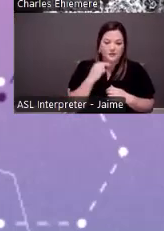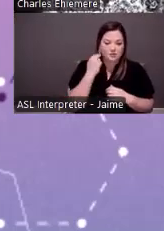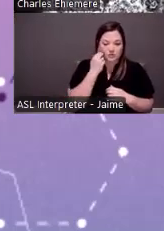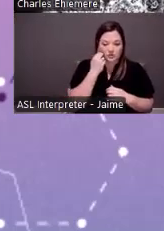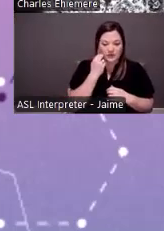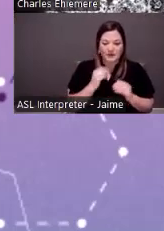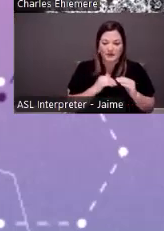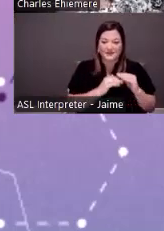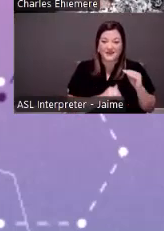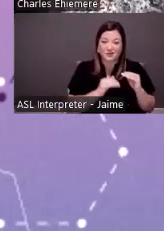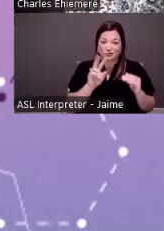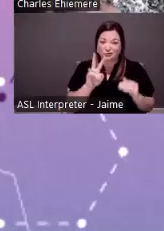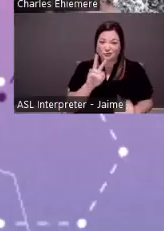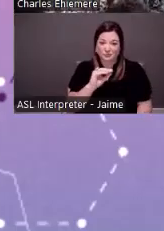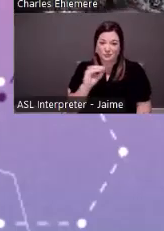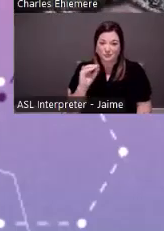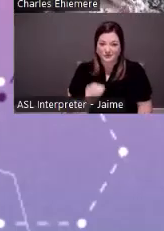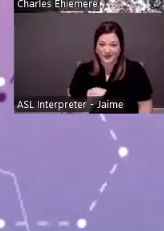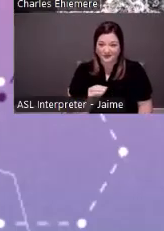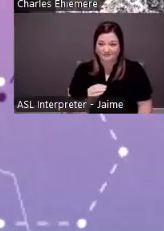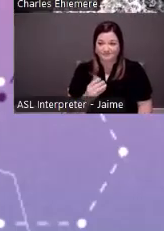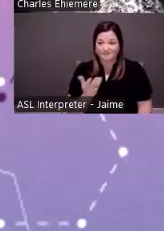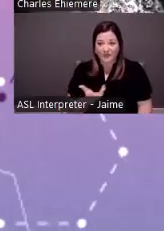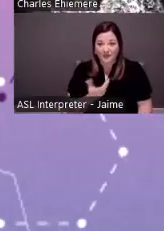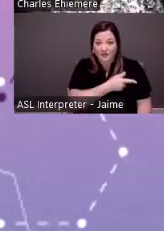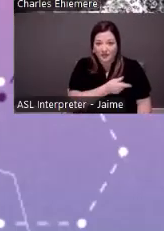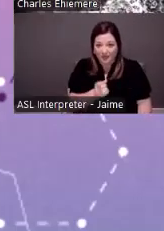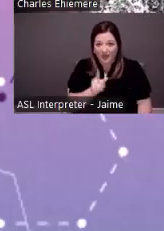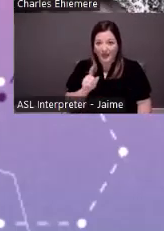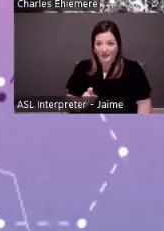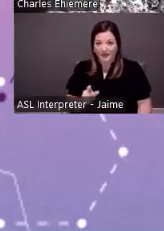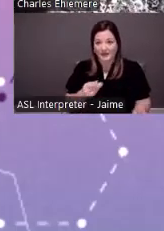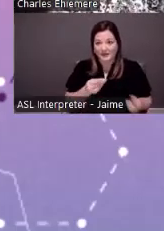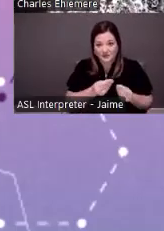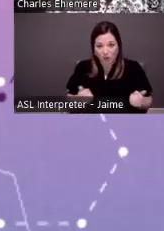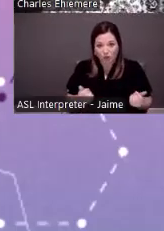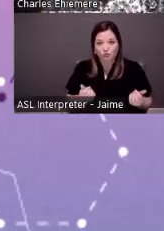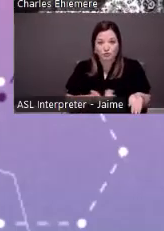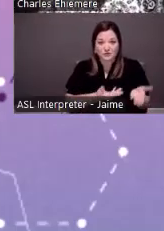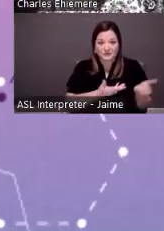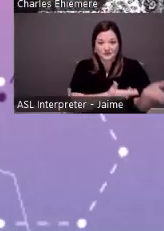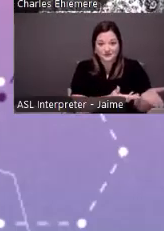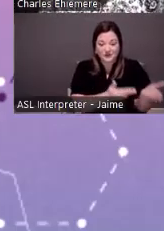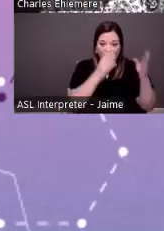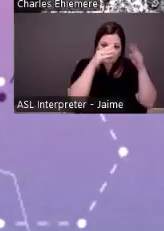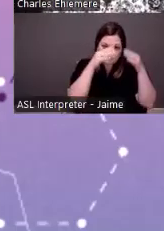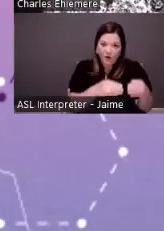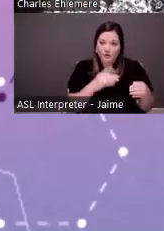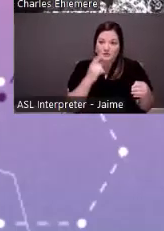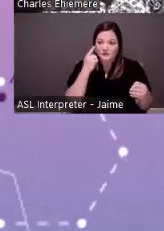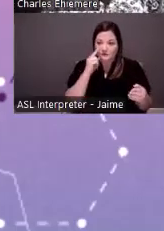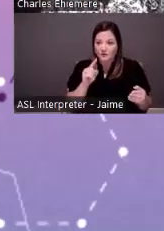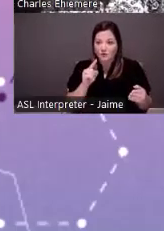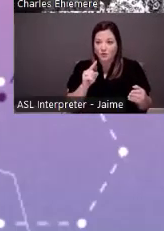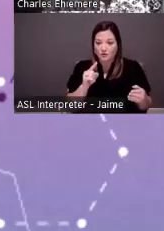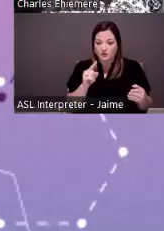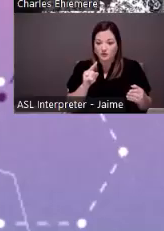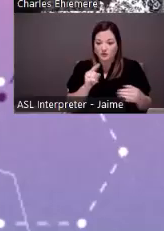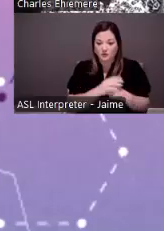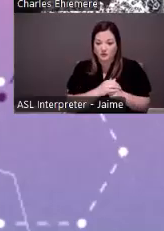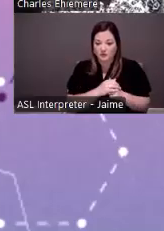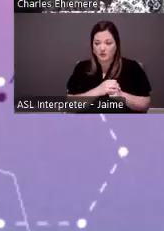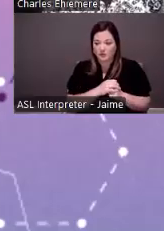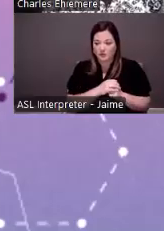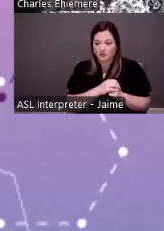So any solution that is focused on internet, from the beginning,